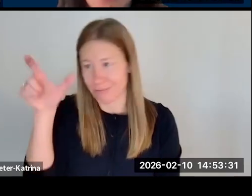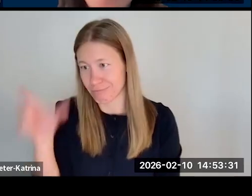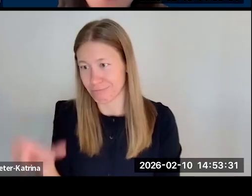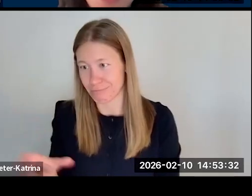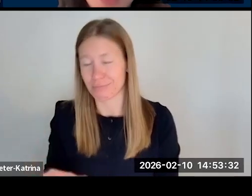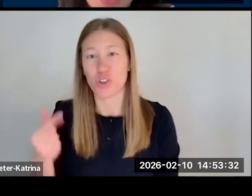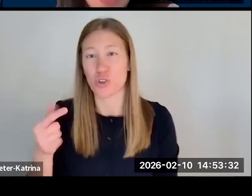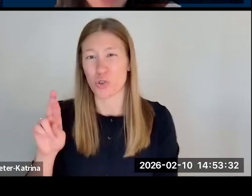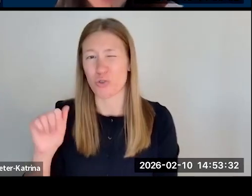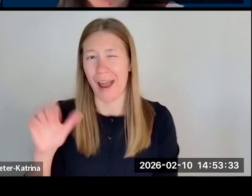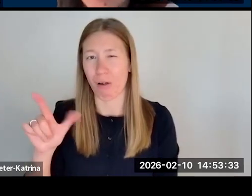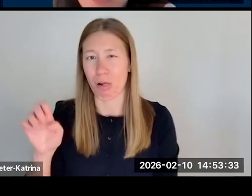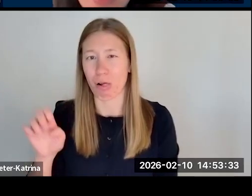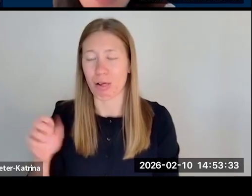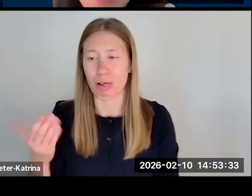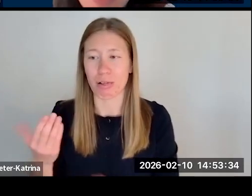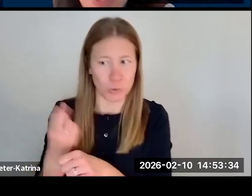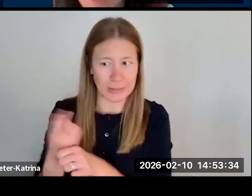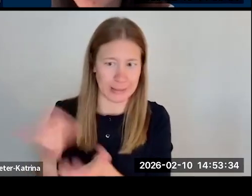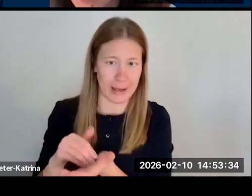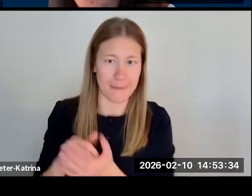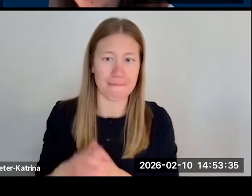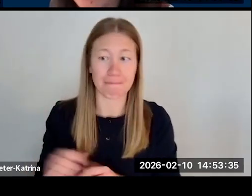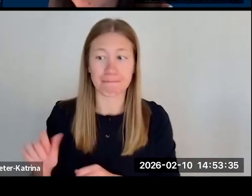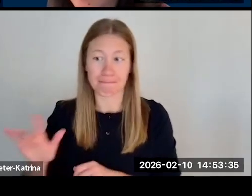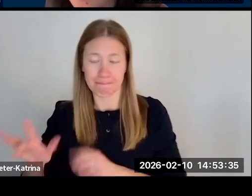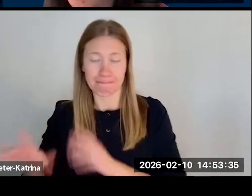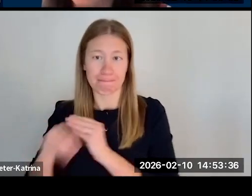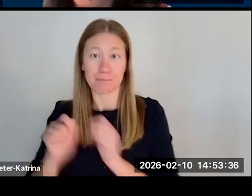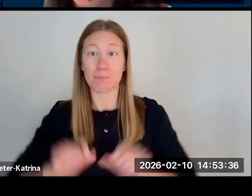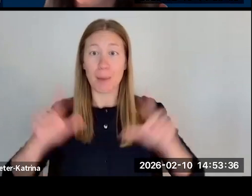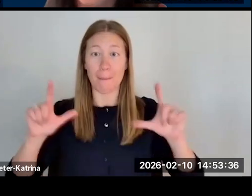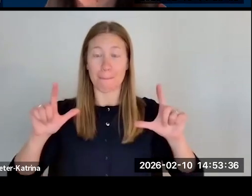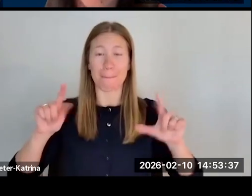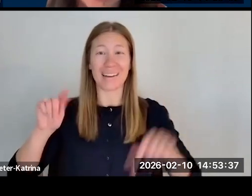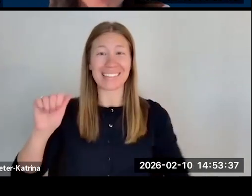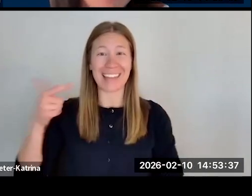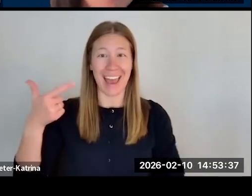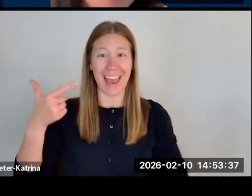Grackle and the tag table popup window will appear.